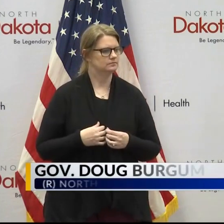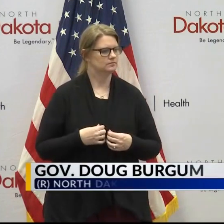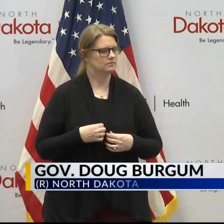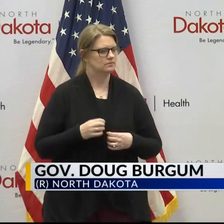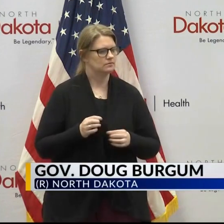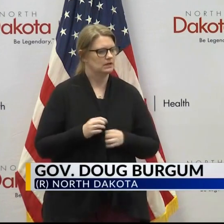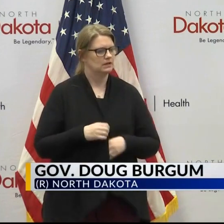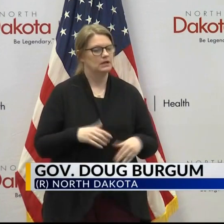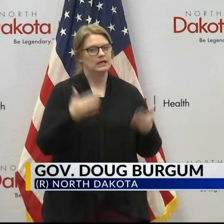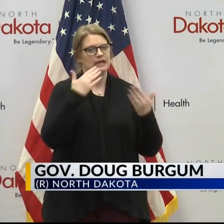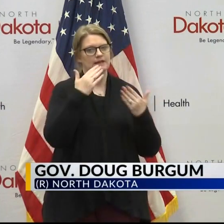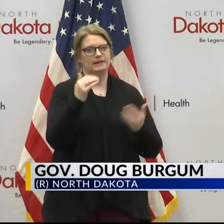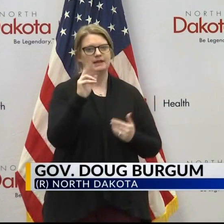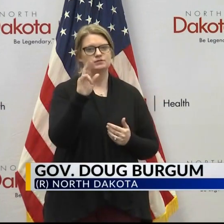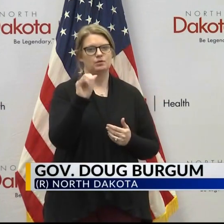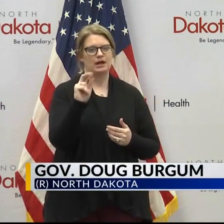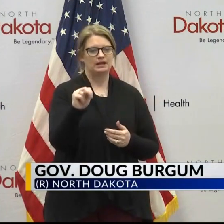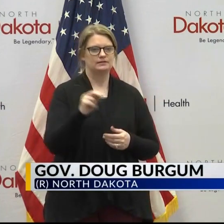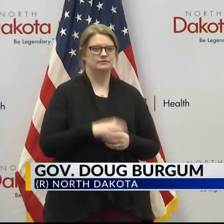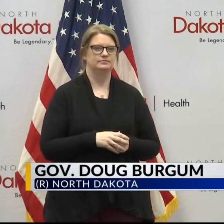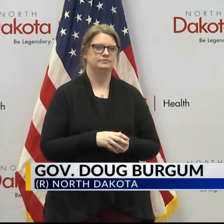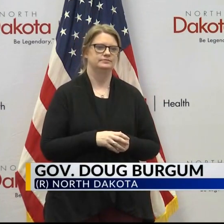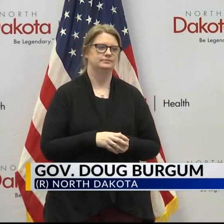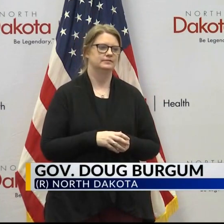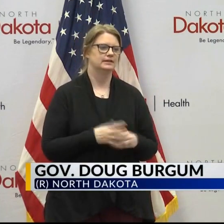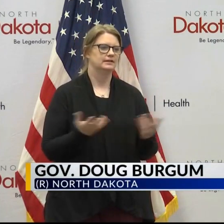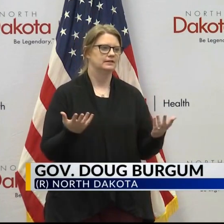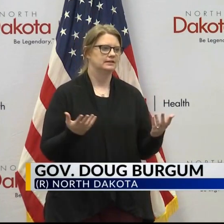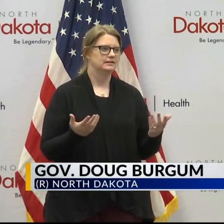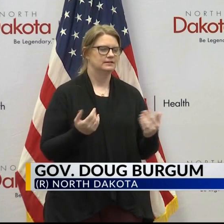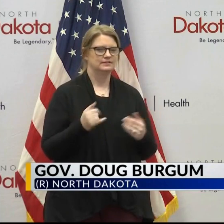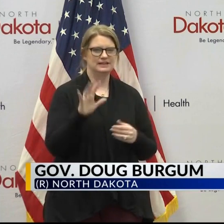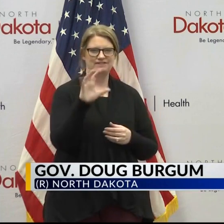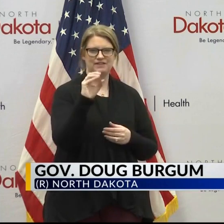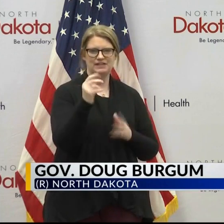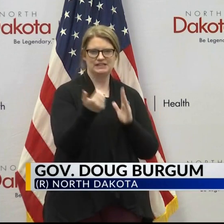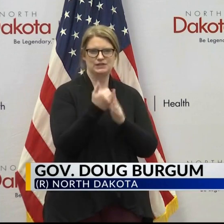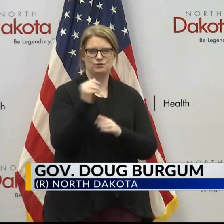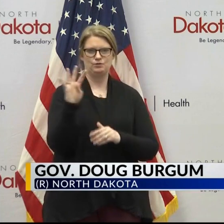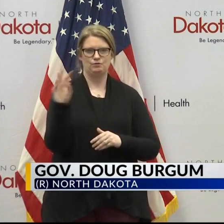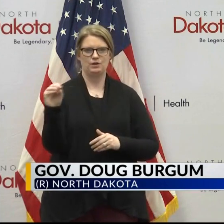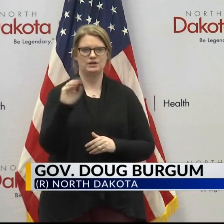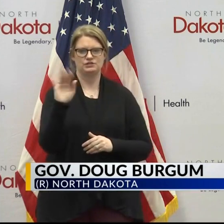YOUR EXTENSION BASED ON THE TAX BRACKET YOU ARE INTERESTED IN. AND WITH THAT I WILL TURN IT BACK TO YOU AND I'LL STICK